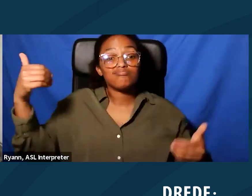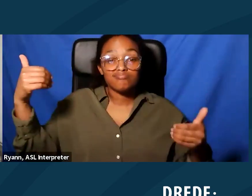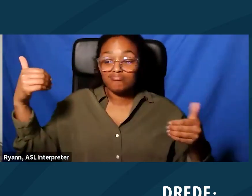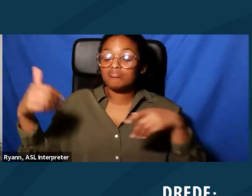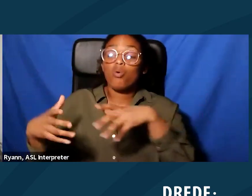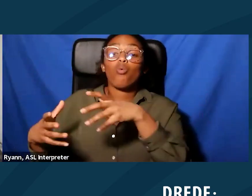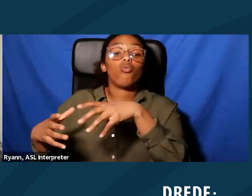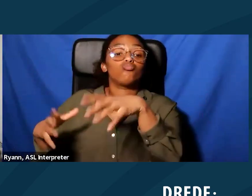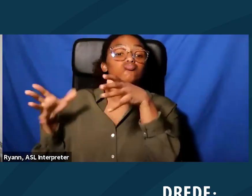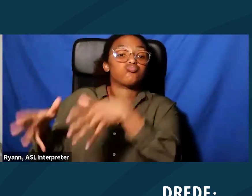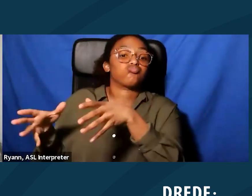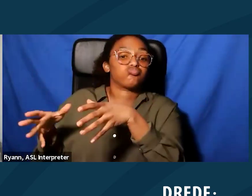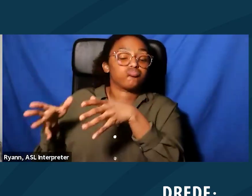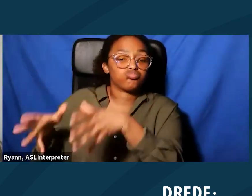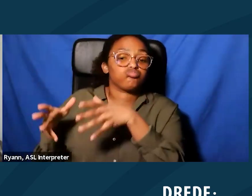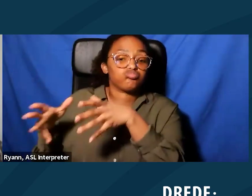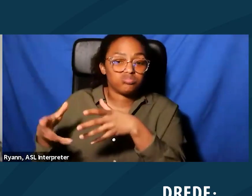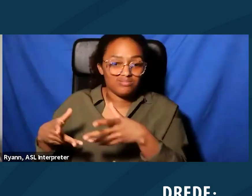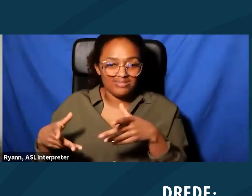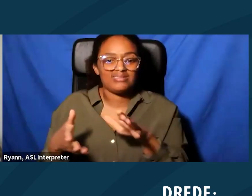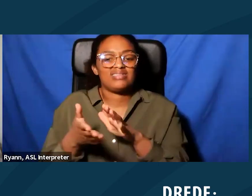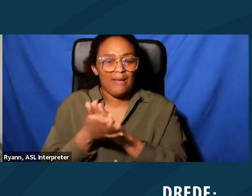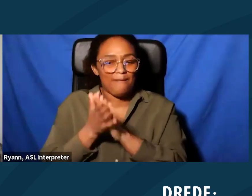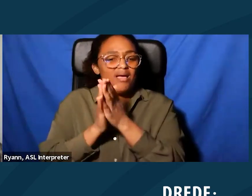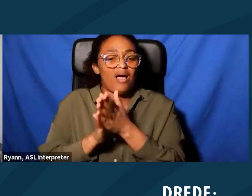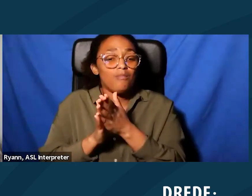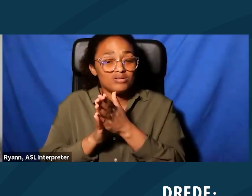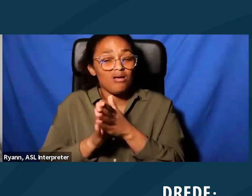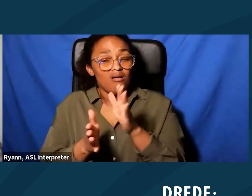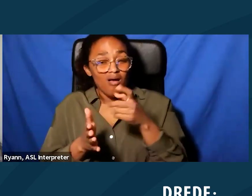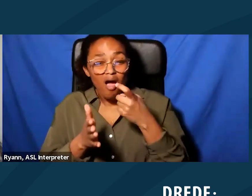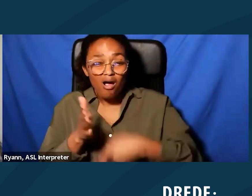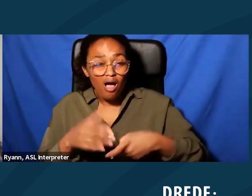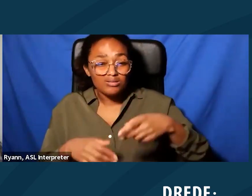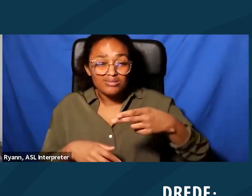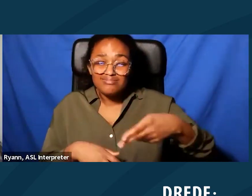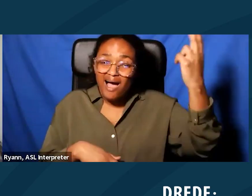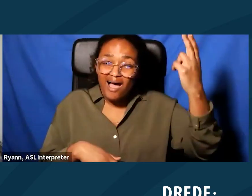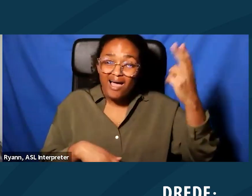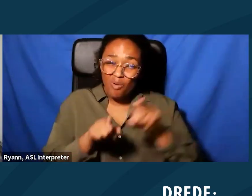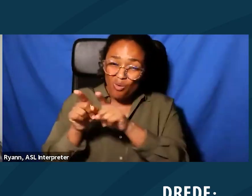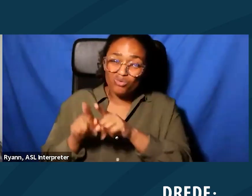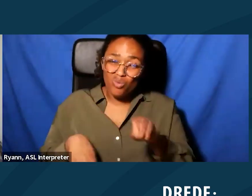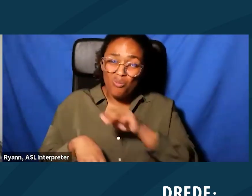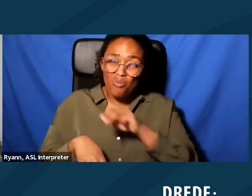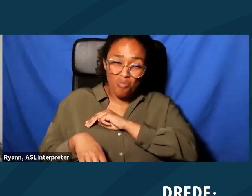morally and financially. Mike spoke on that.